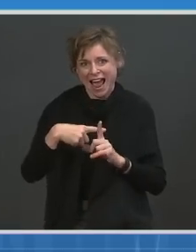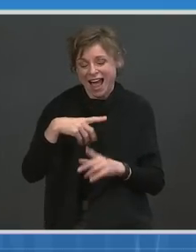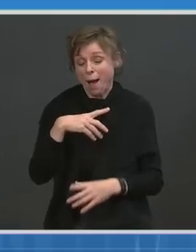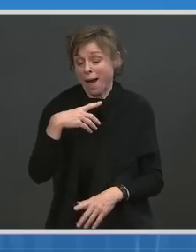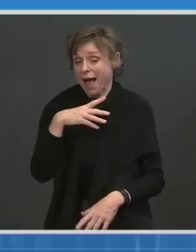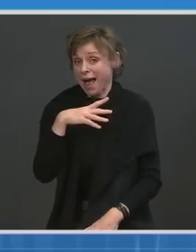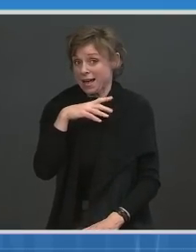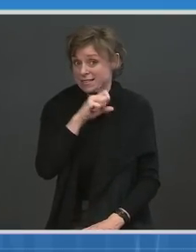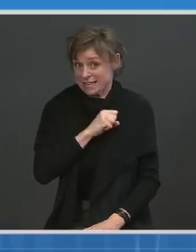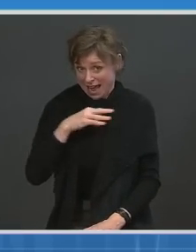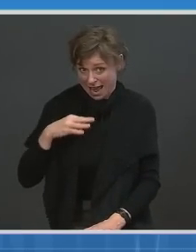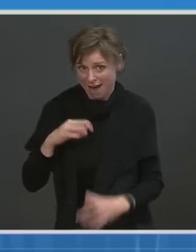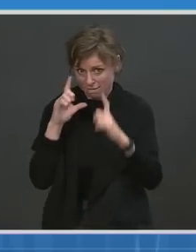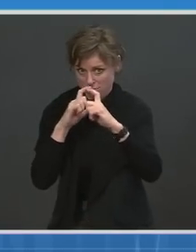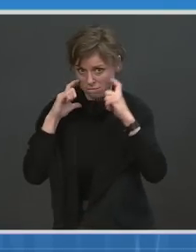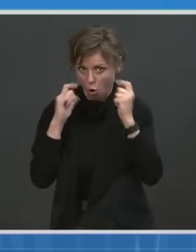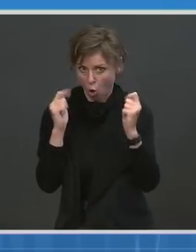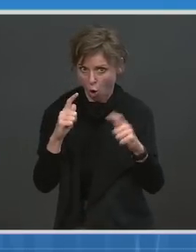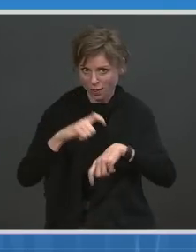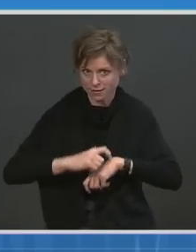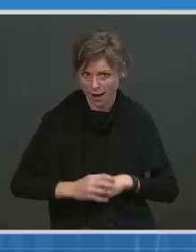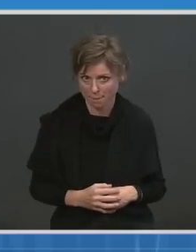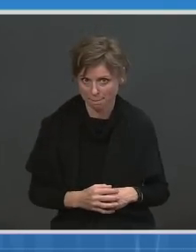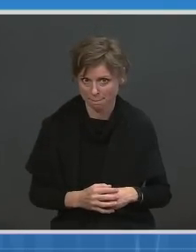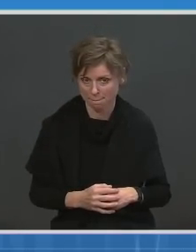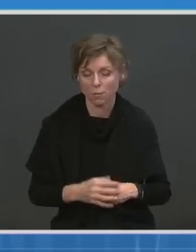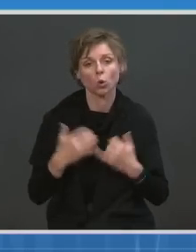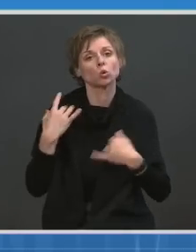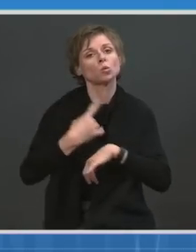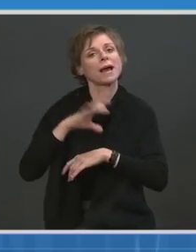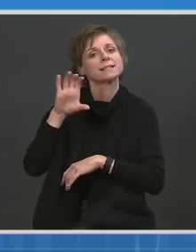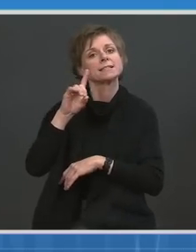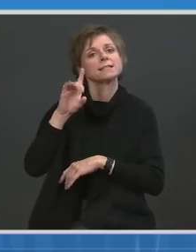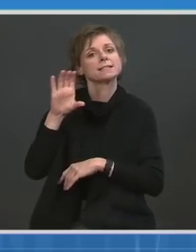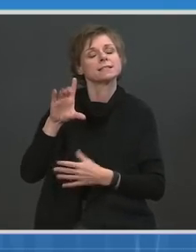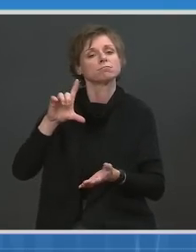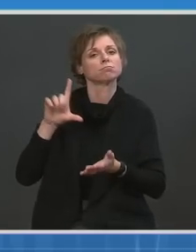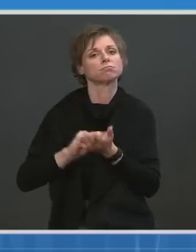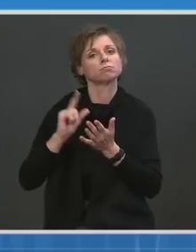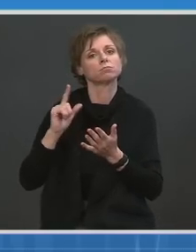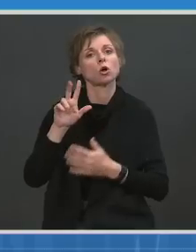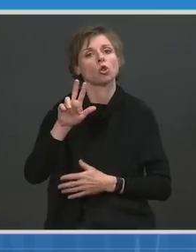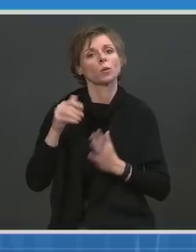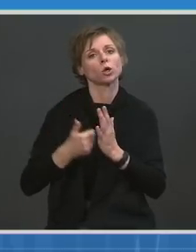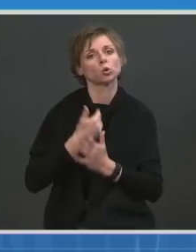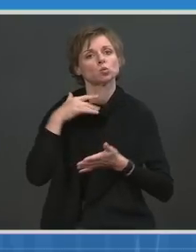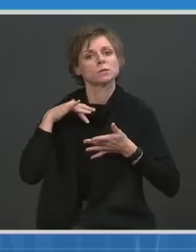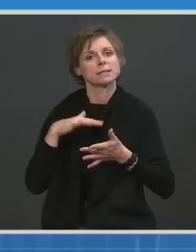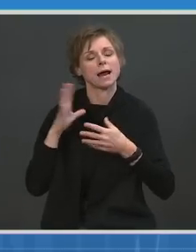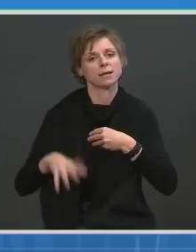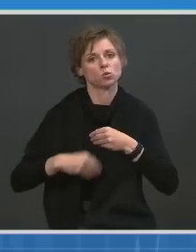And today, CDC is publishing three new studies in the MMWR that add to this evidence base.